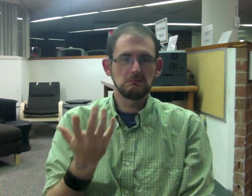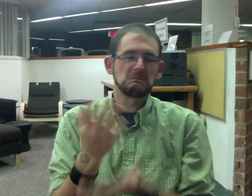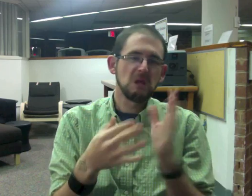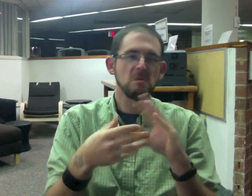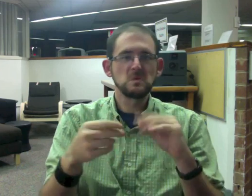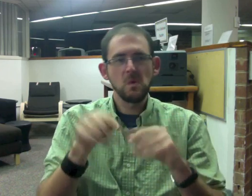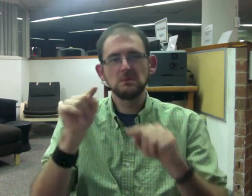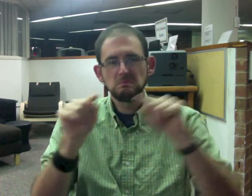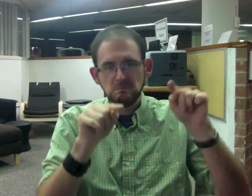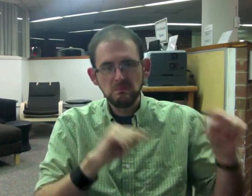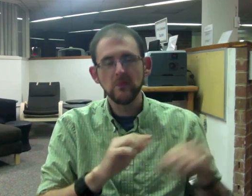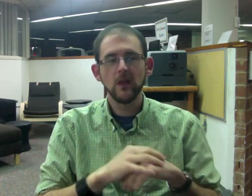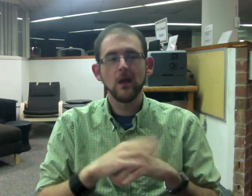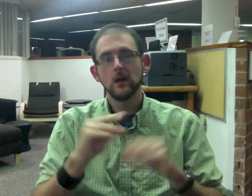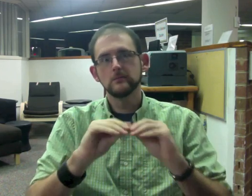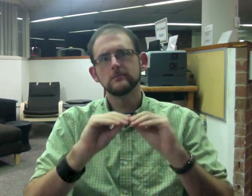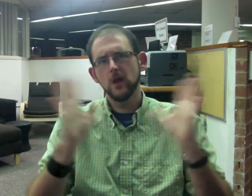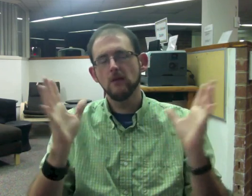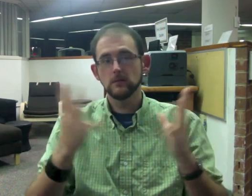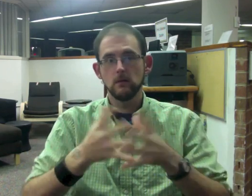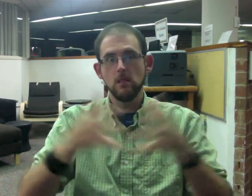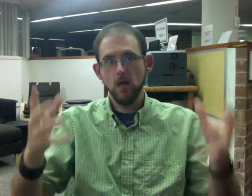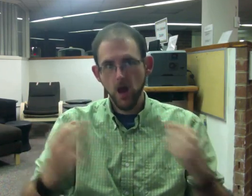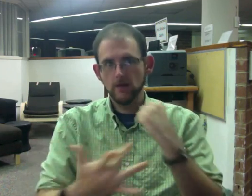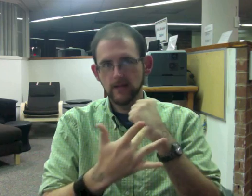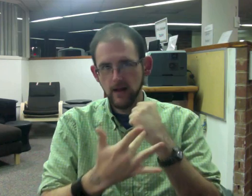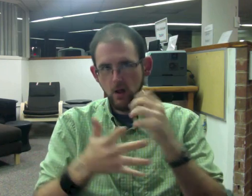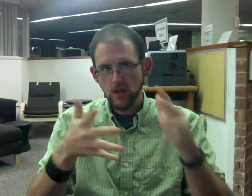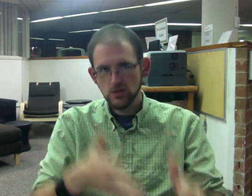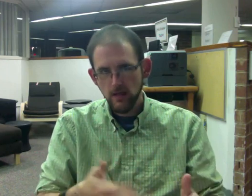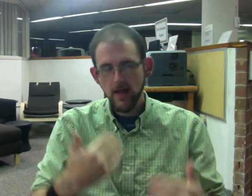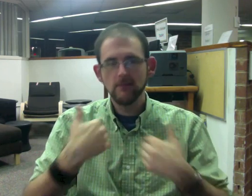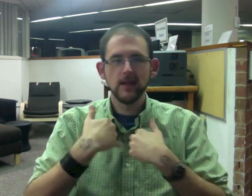There are some stories left, and there's obviously a bunch of technology still lying around.